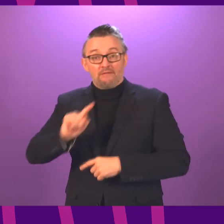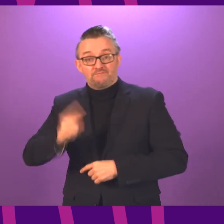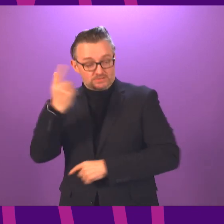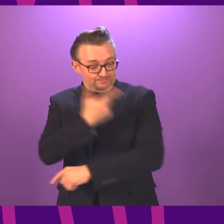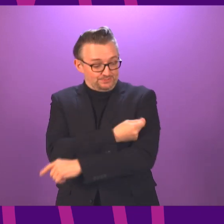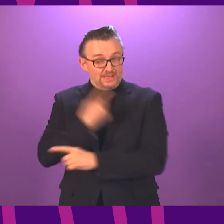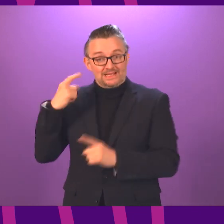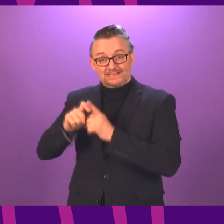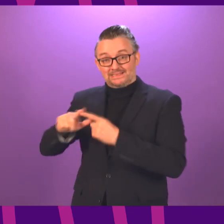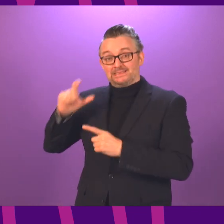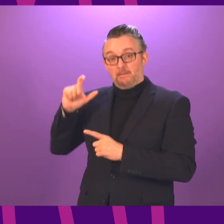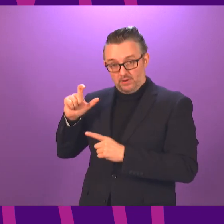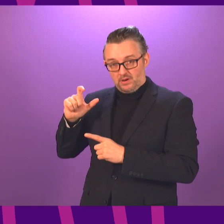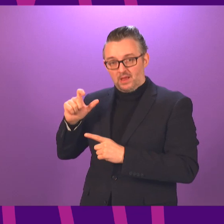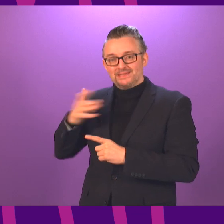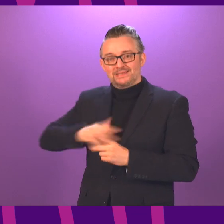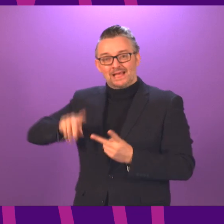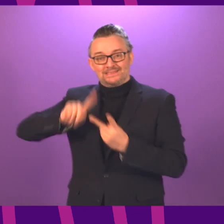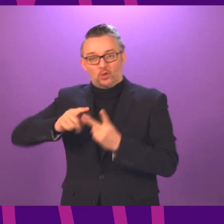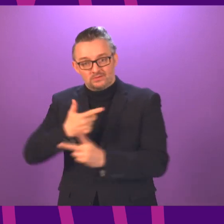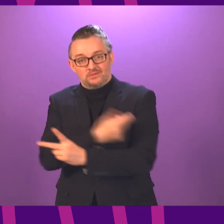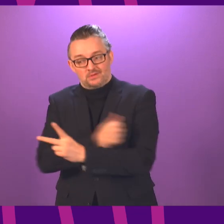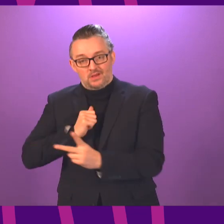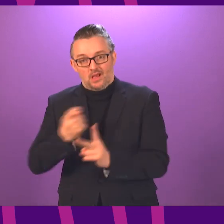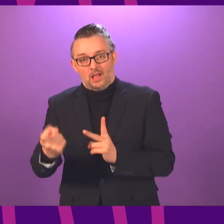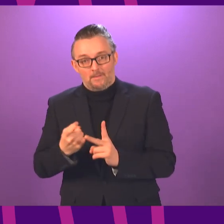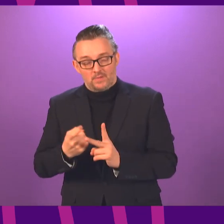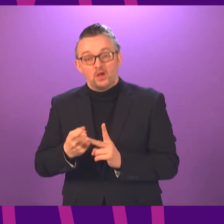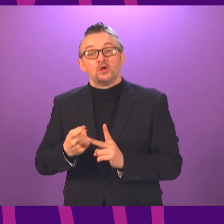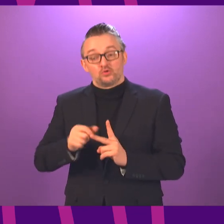as supplies pick up again, the rate at which we are offering first doses will accelerate